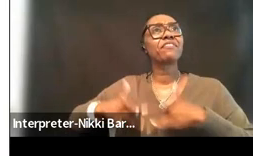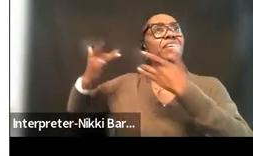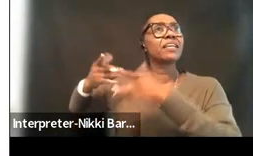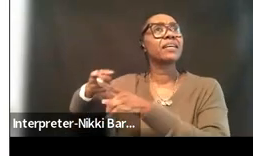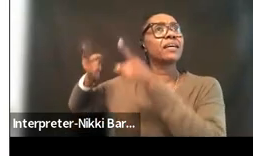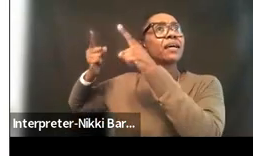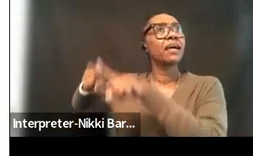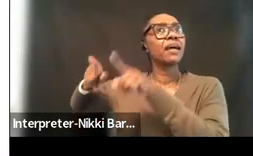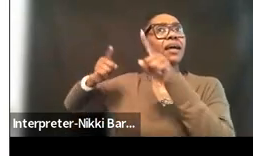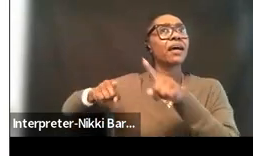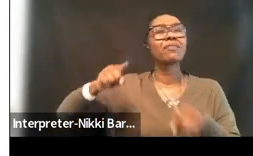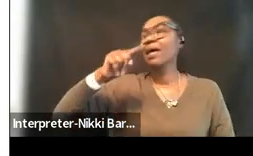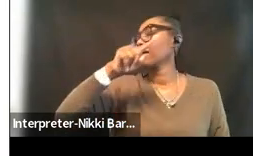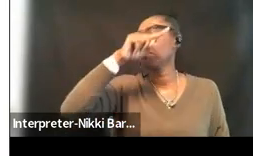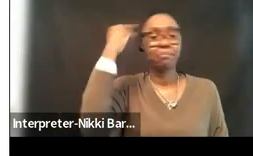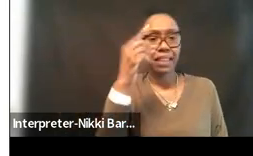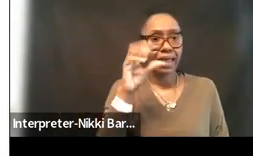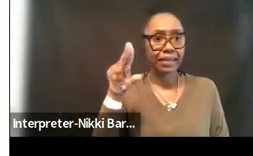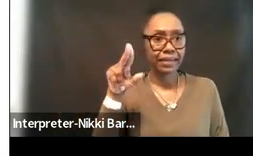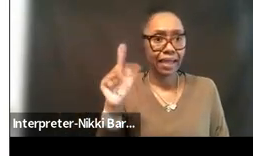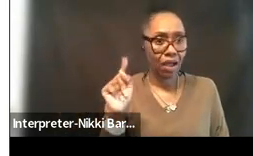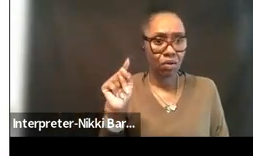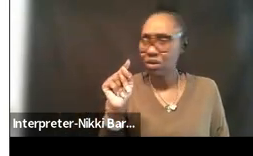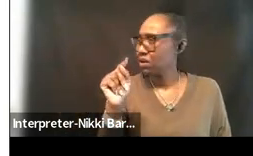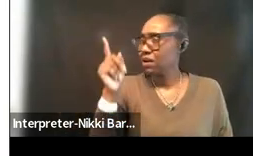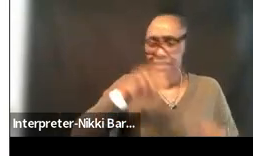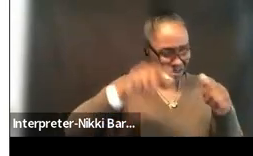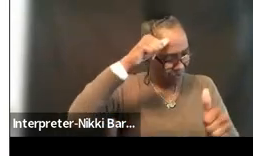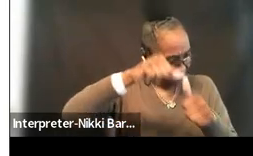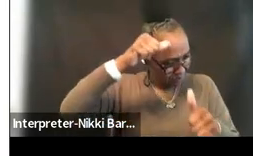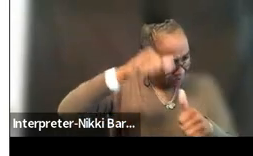Maybe they had a little bit of a blackout during it. They have trouble. Remembering it or they're feeling numb.